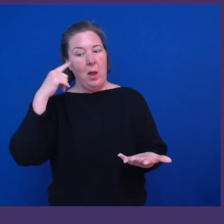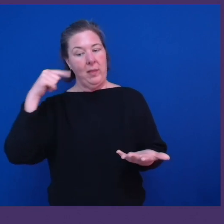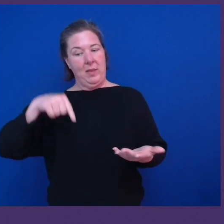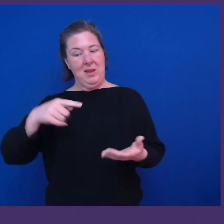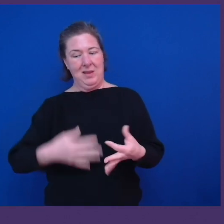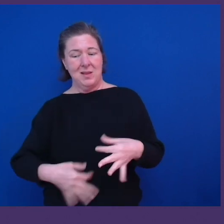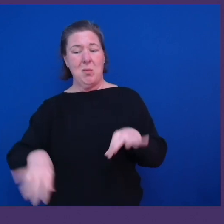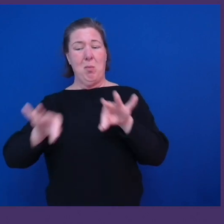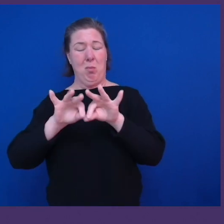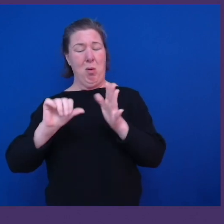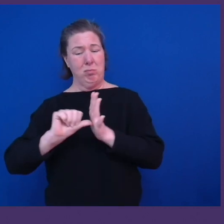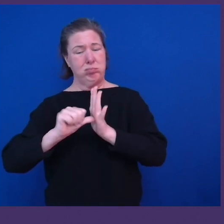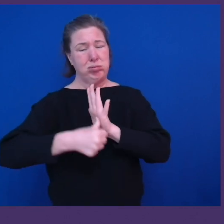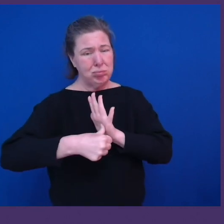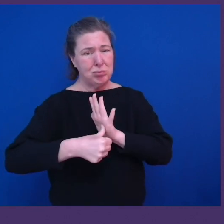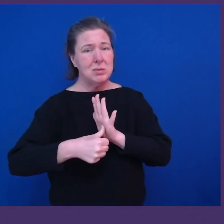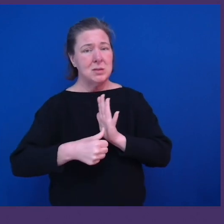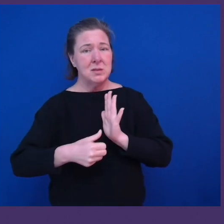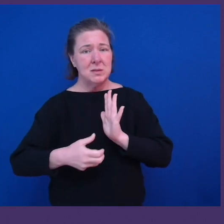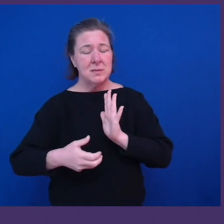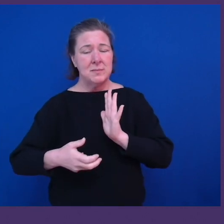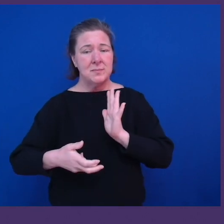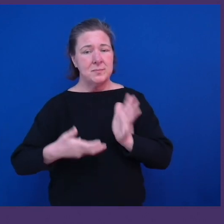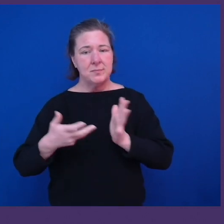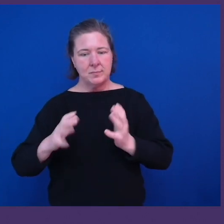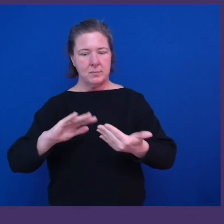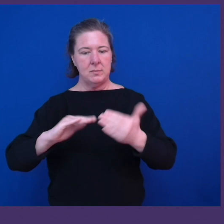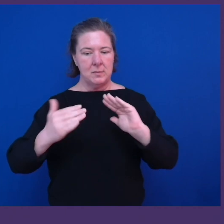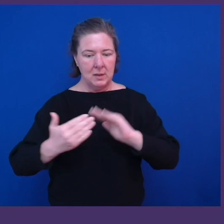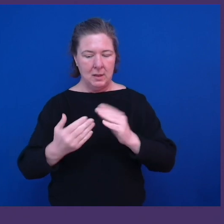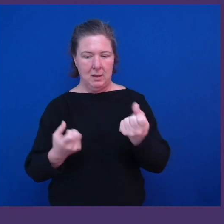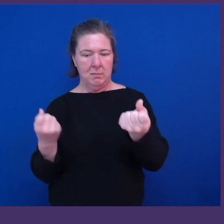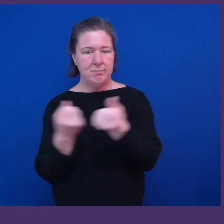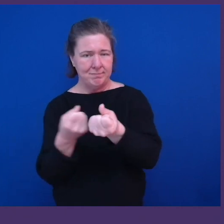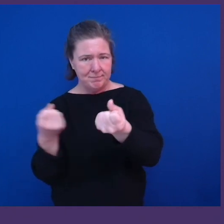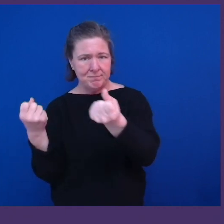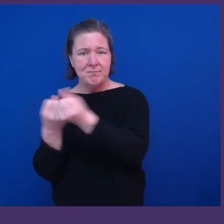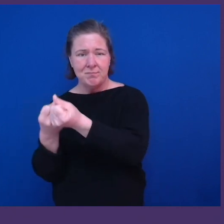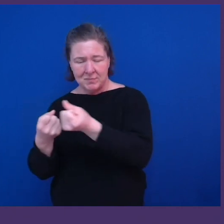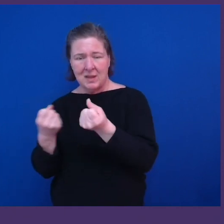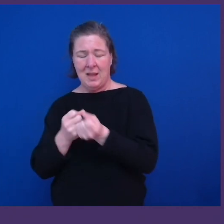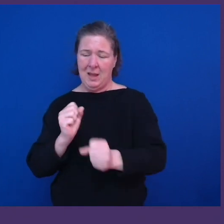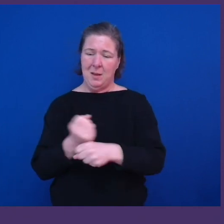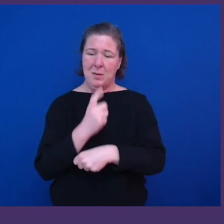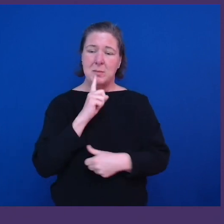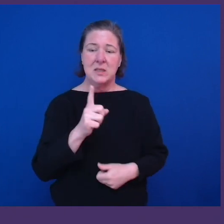of community advocacy and ensuring that governments